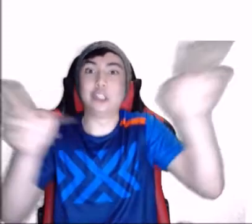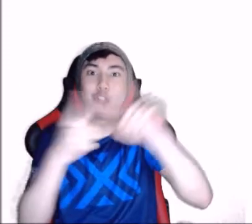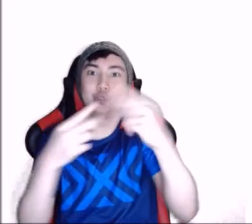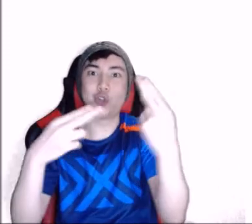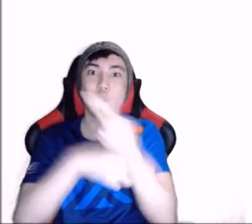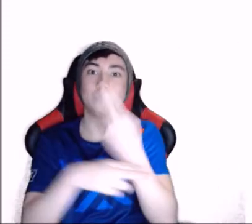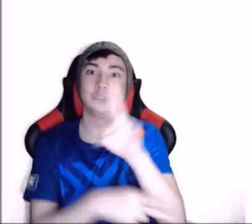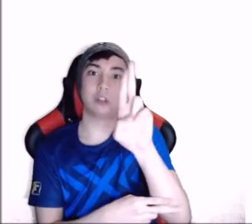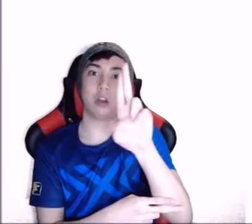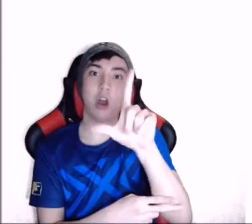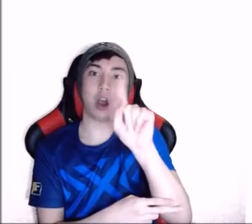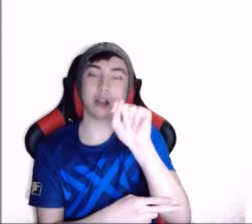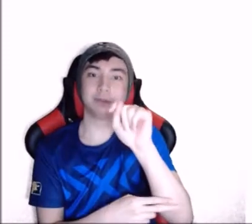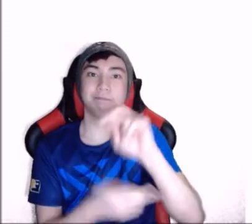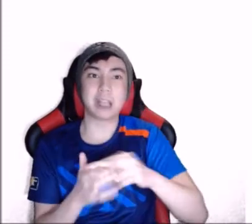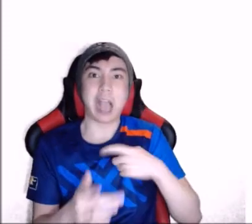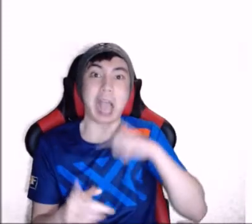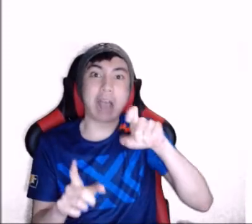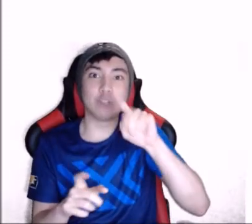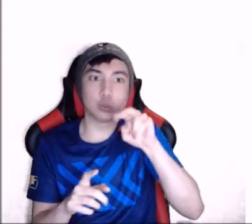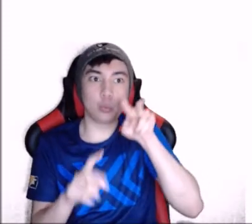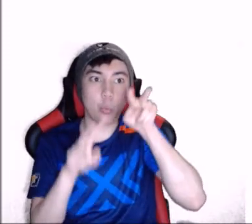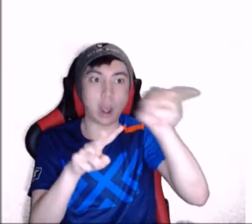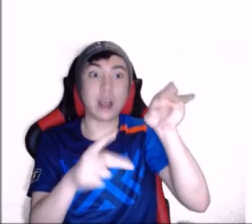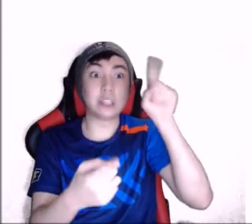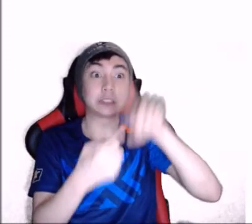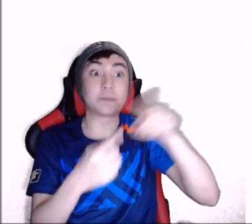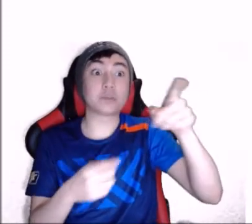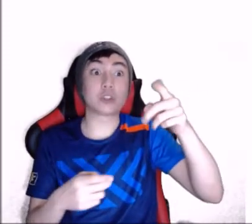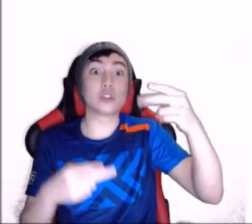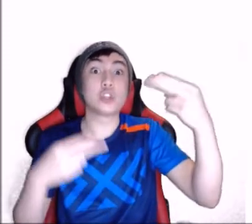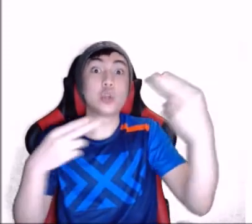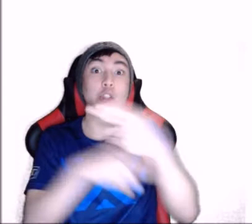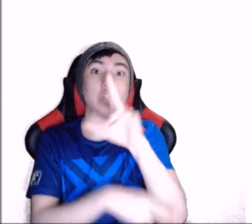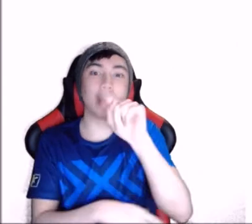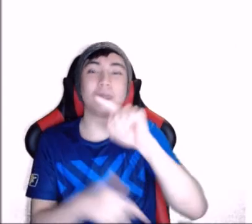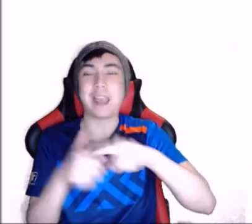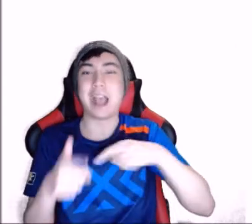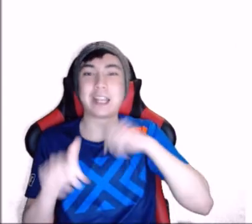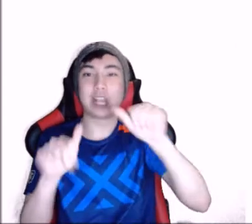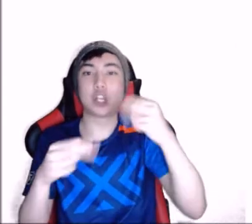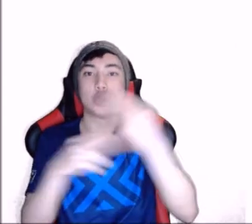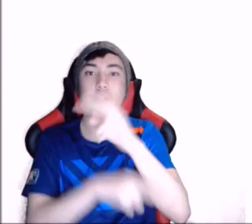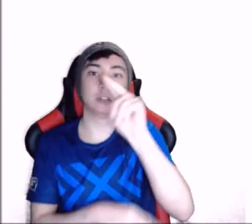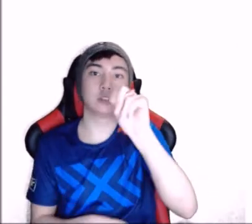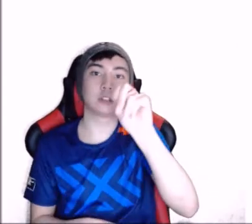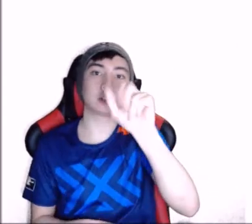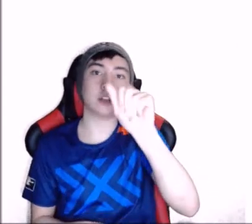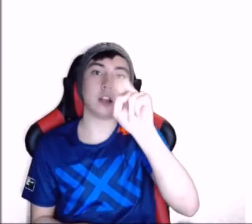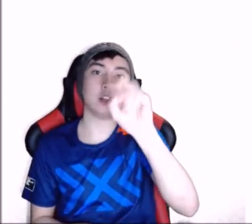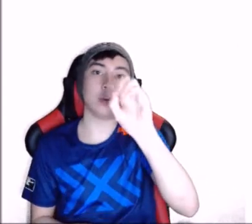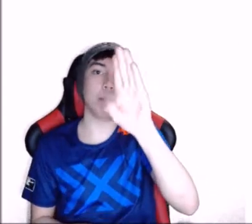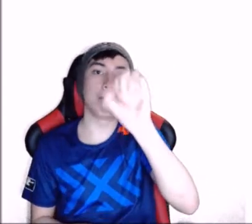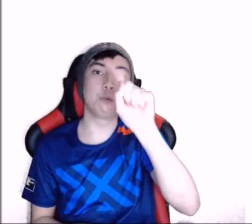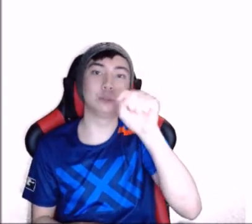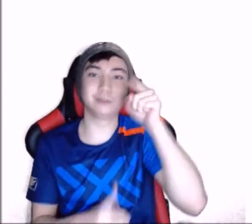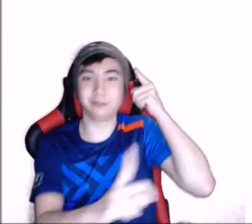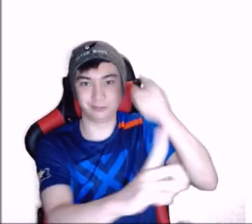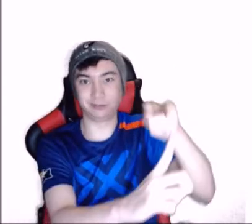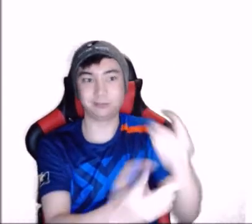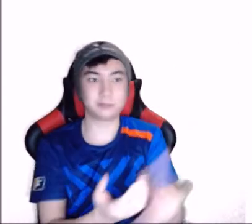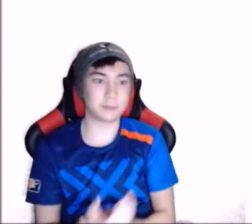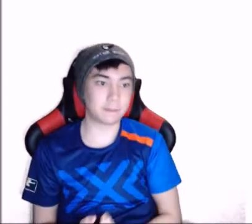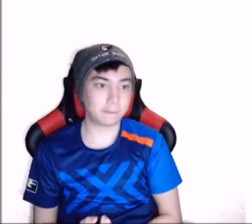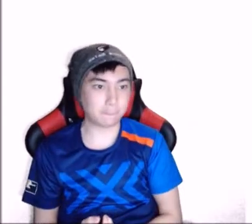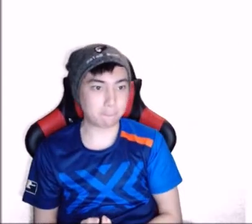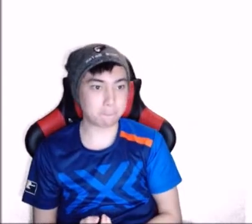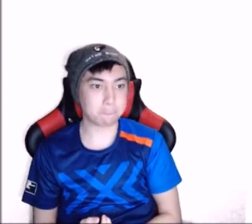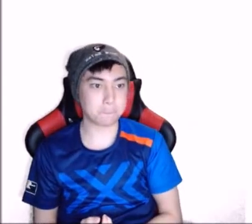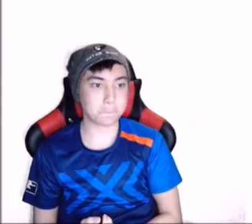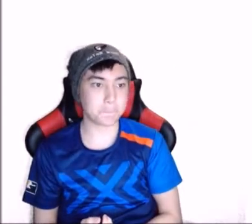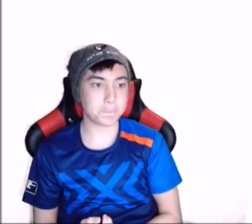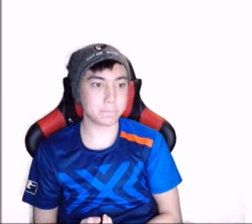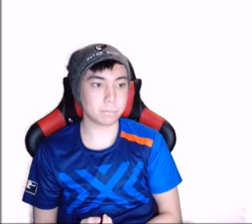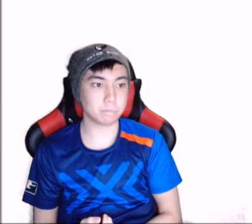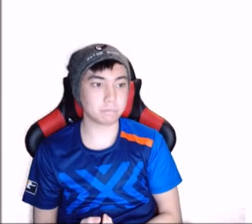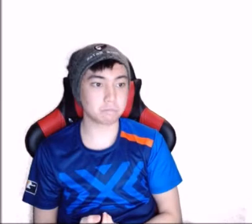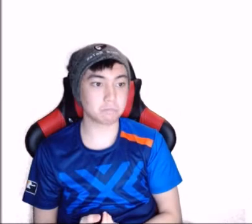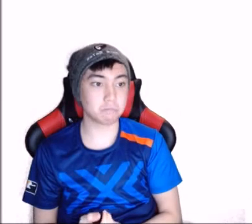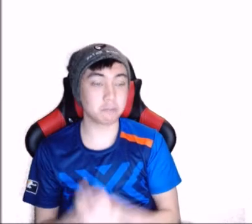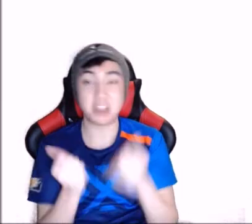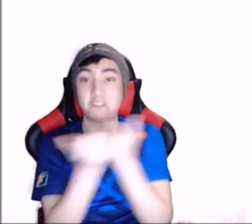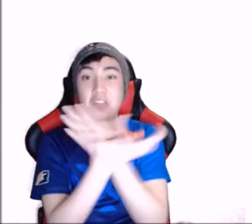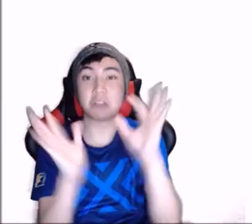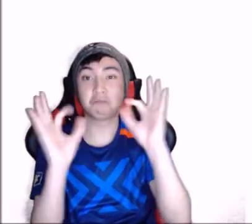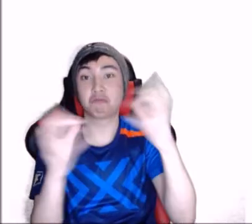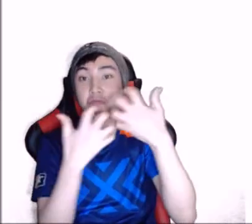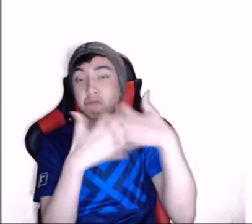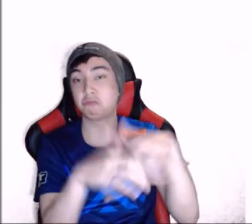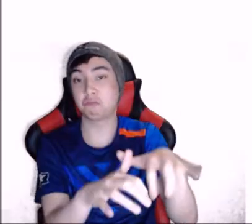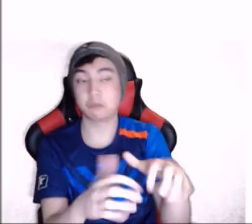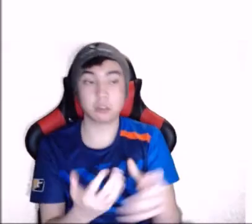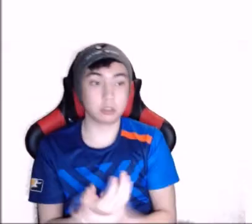to use Genji’s ult. I was ready to nano-boost Genji, and everything was great